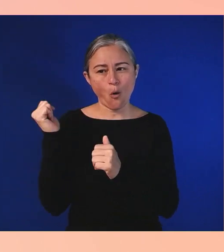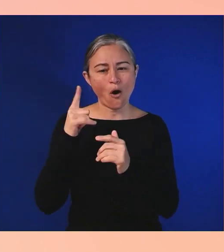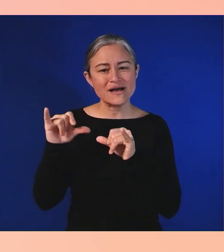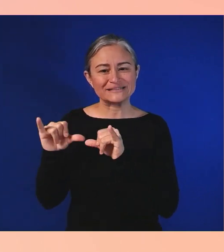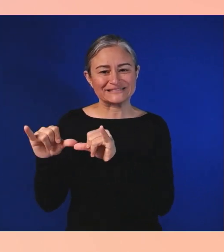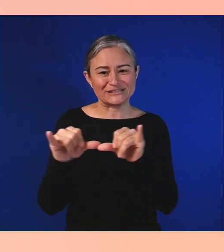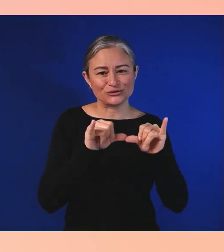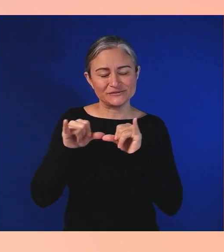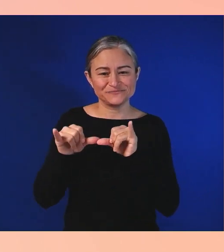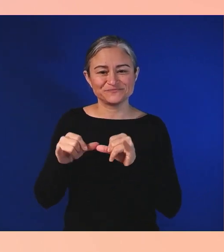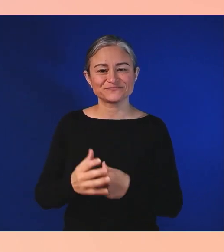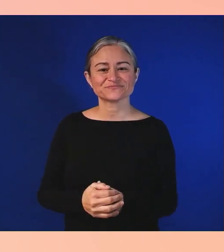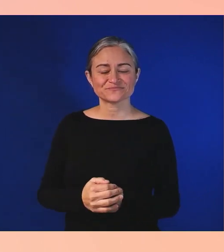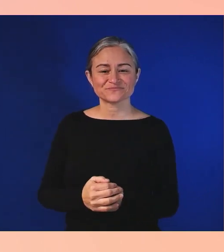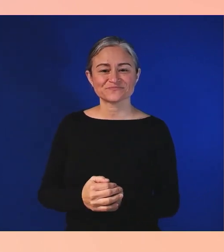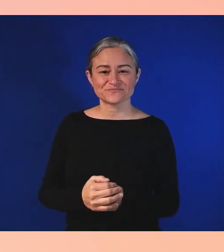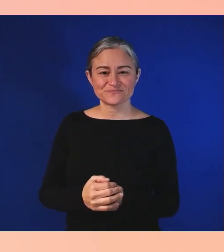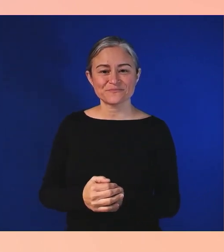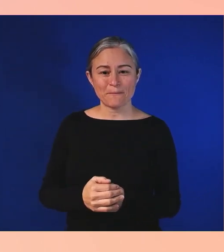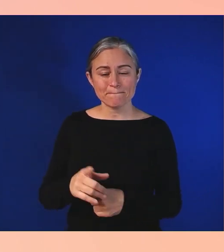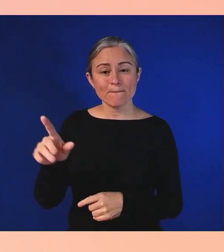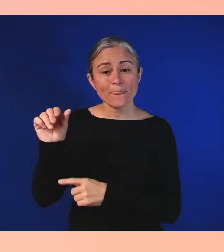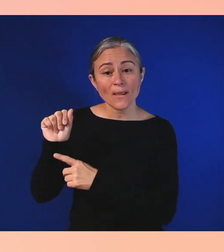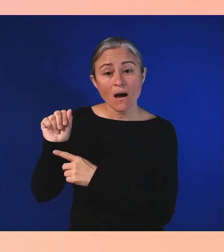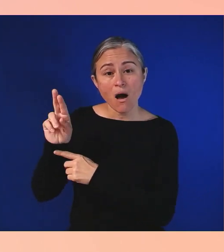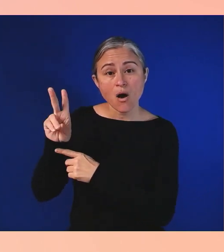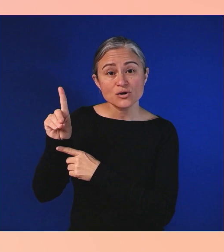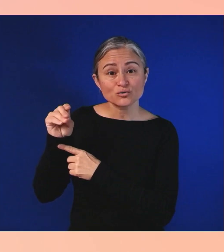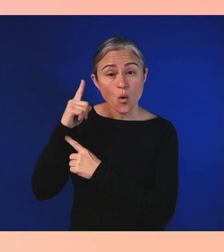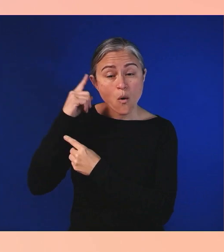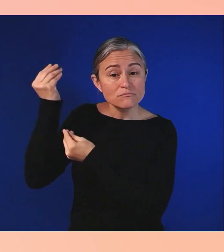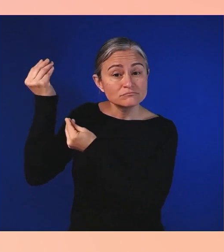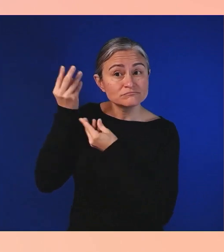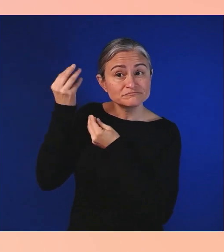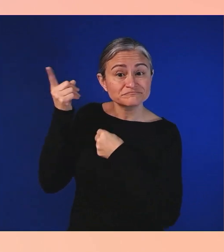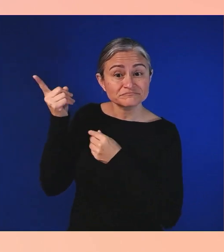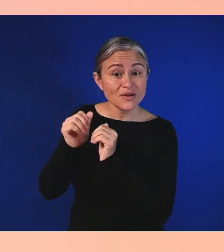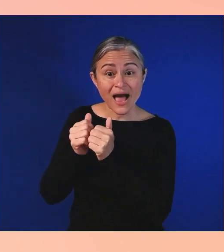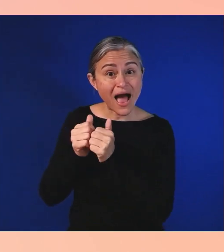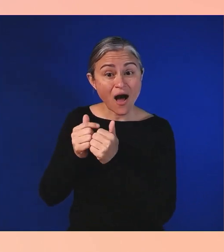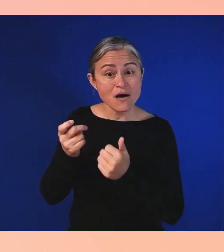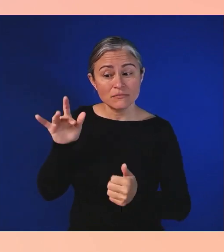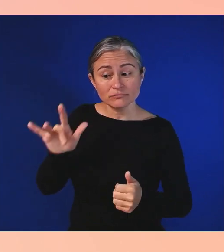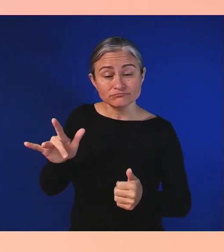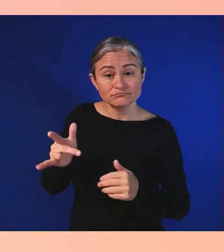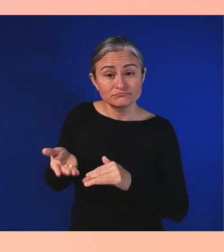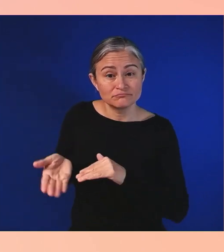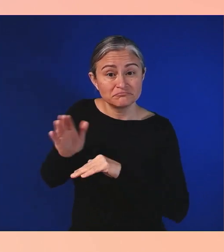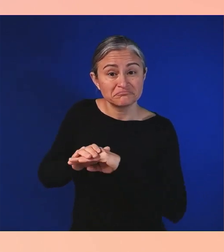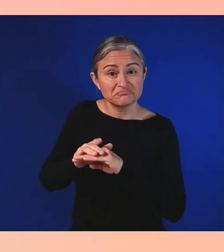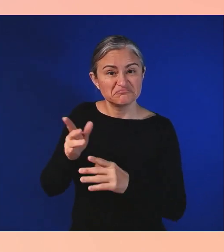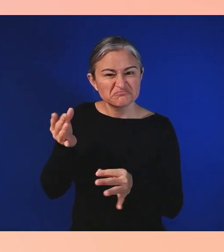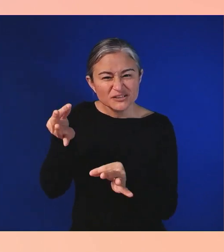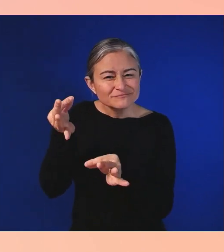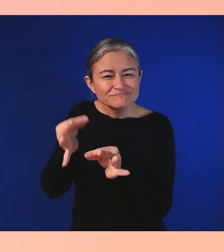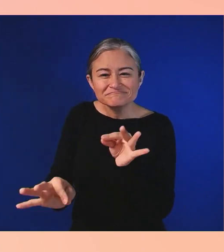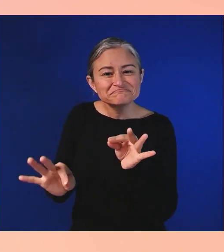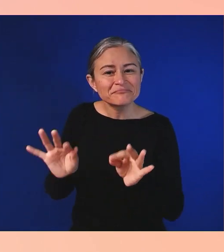All you need to do is enable them and open up a new editor window to hear them with or without a screen reader. Now you'll see Roberto one more